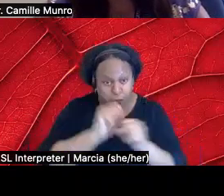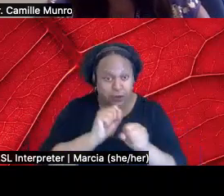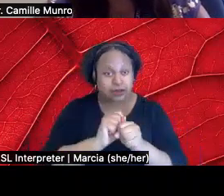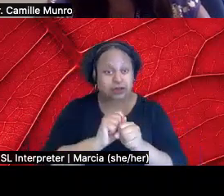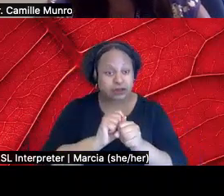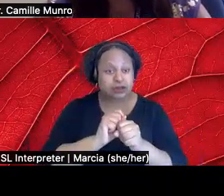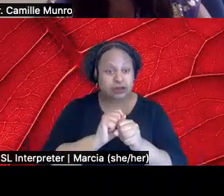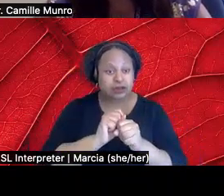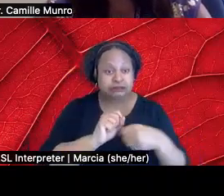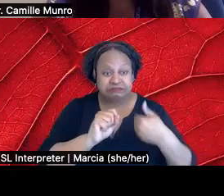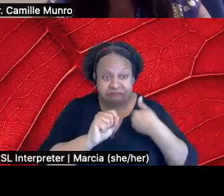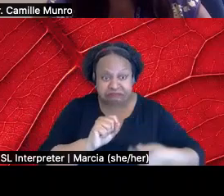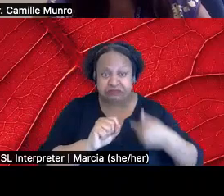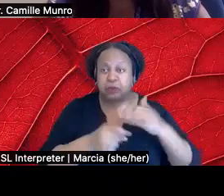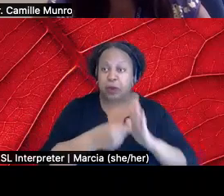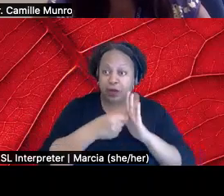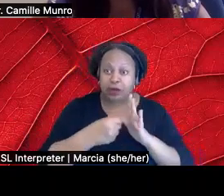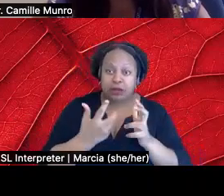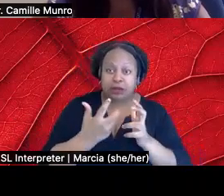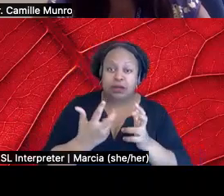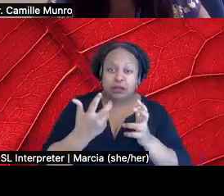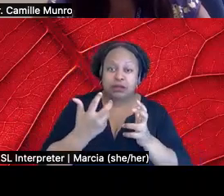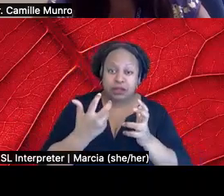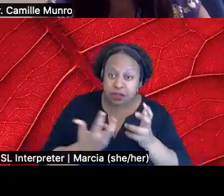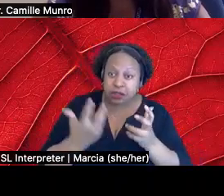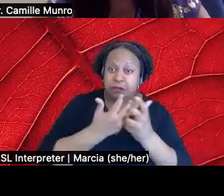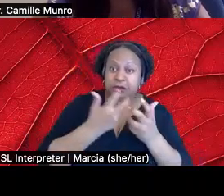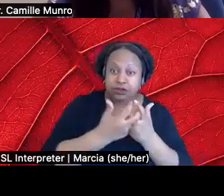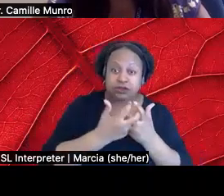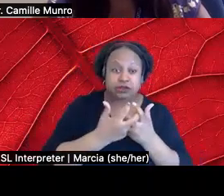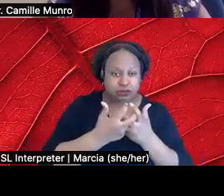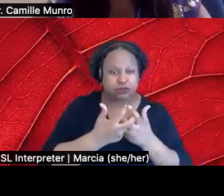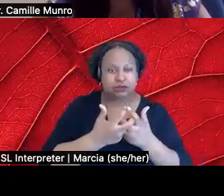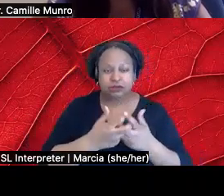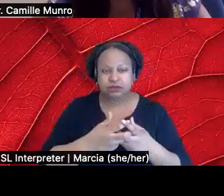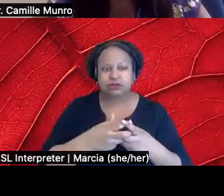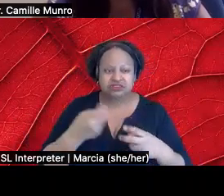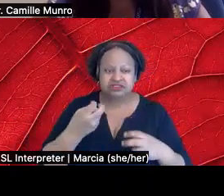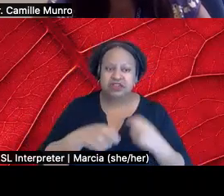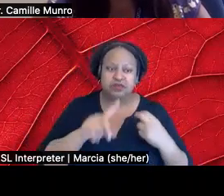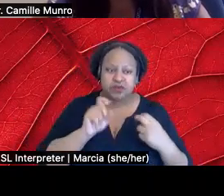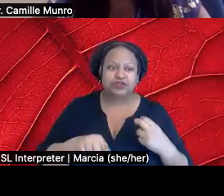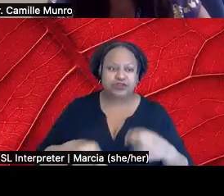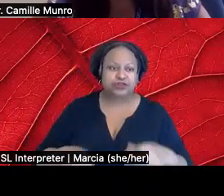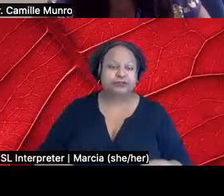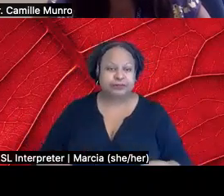These were very difficult questions and I was looking really for guidance at this time.